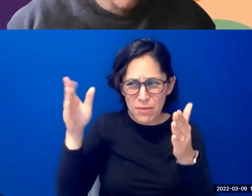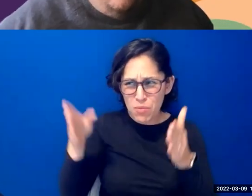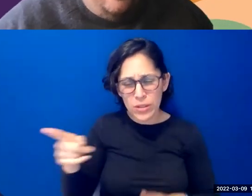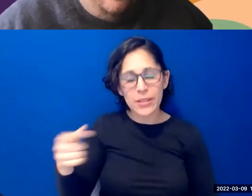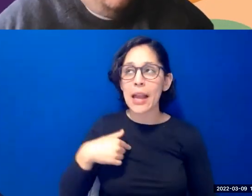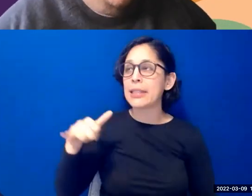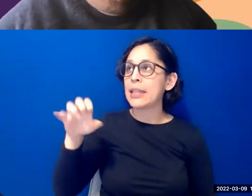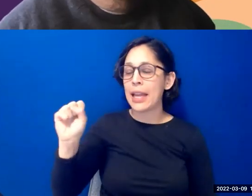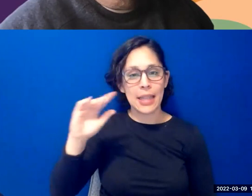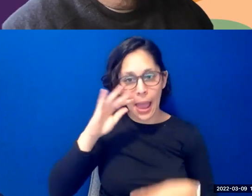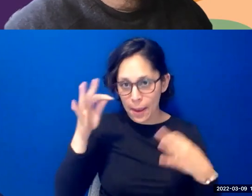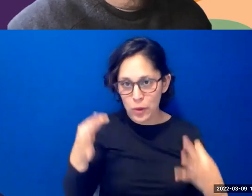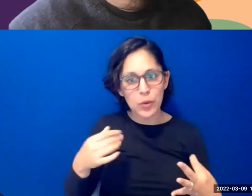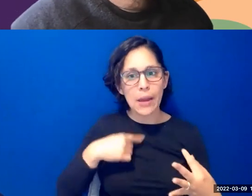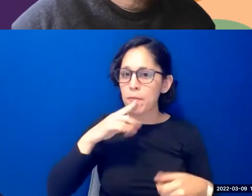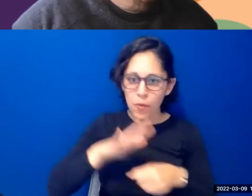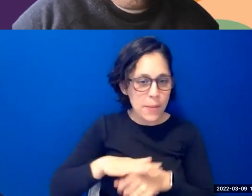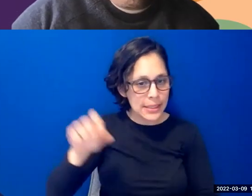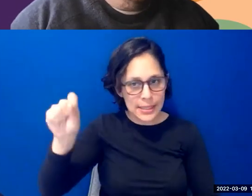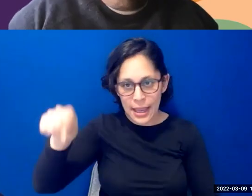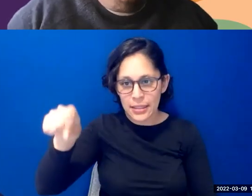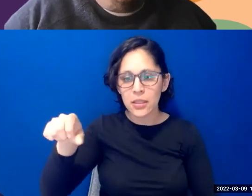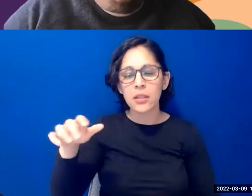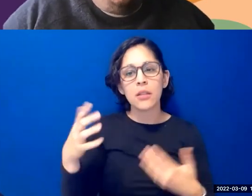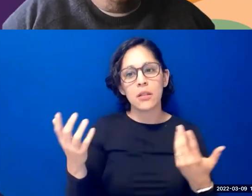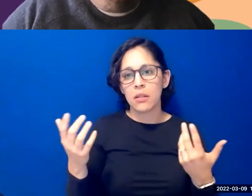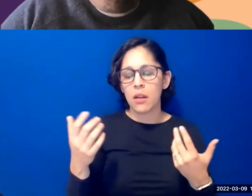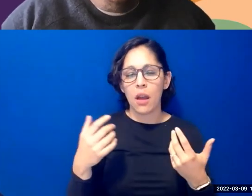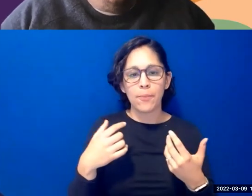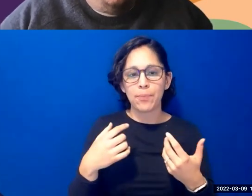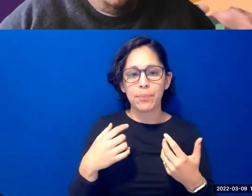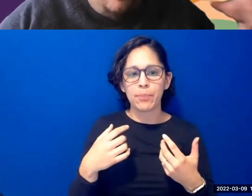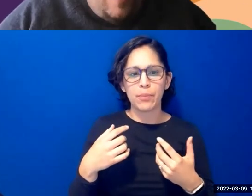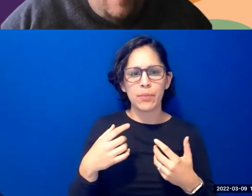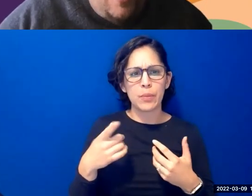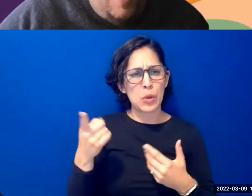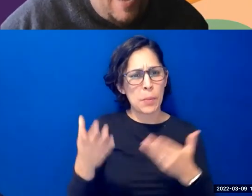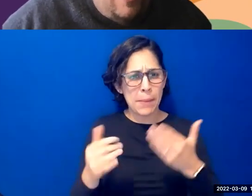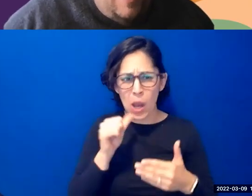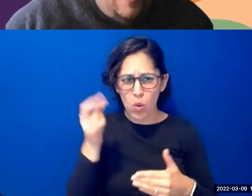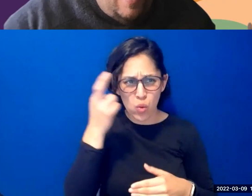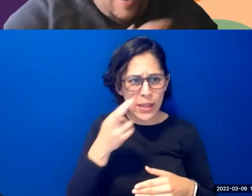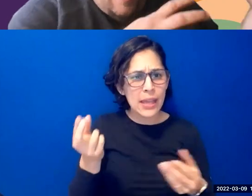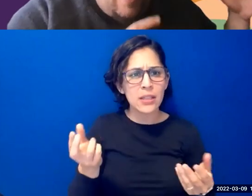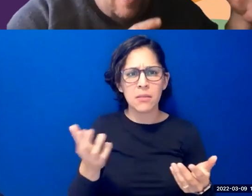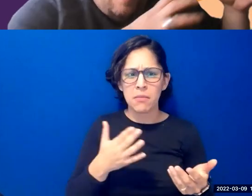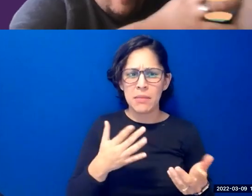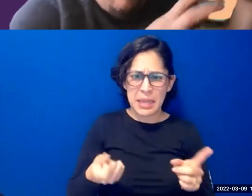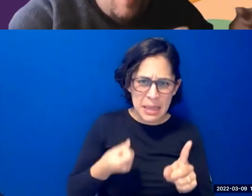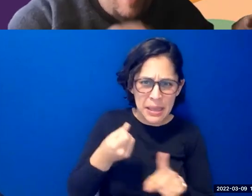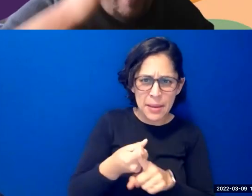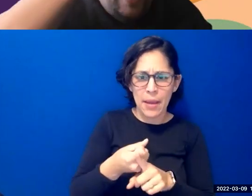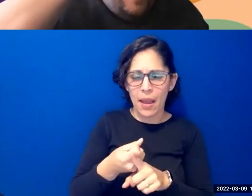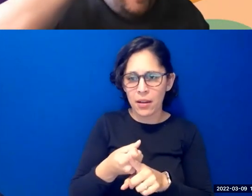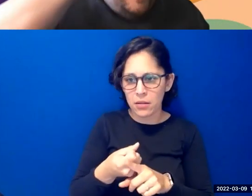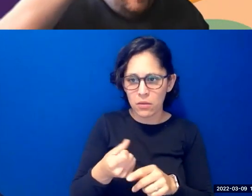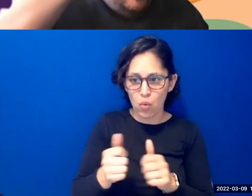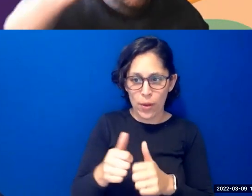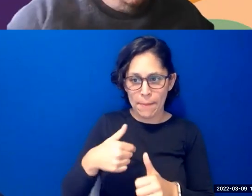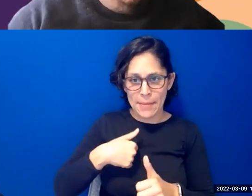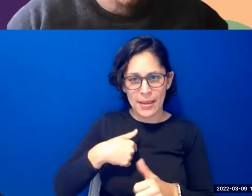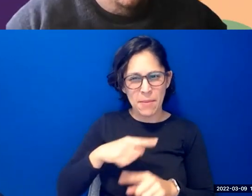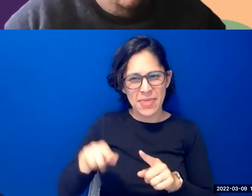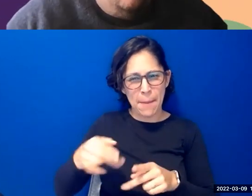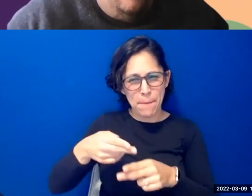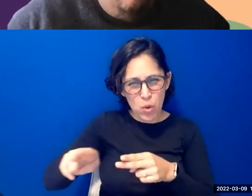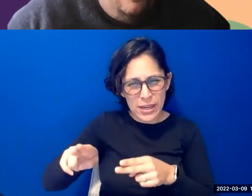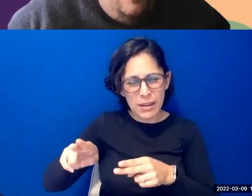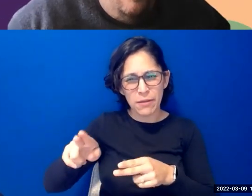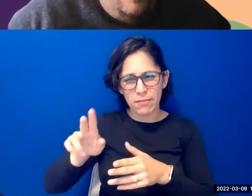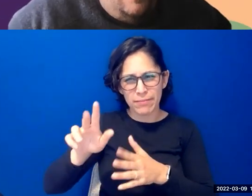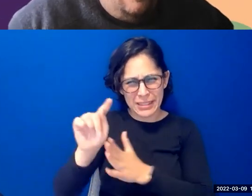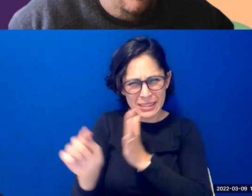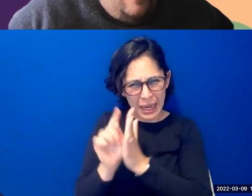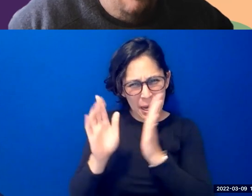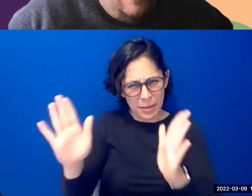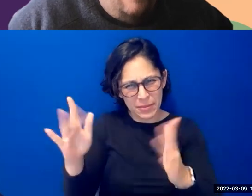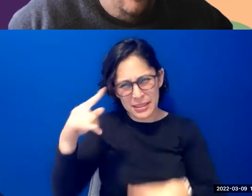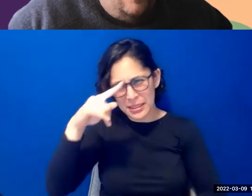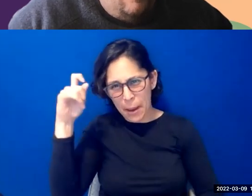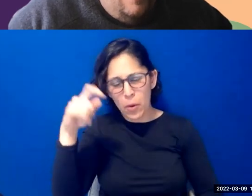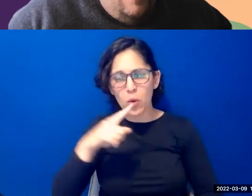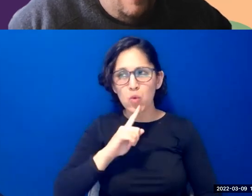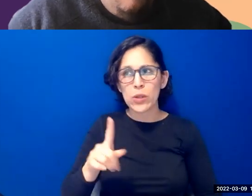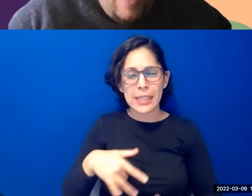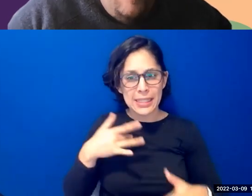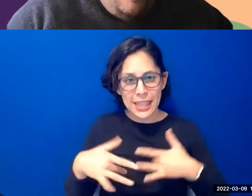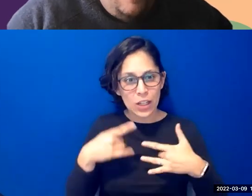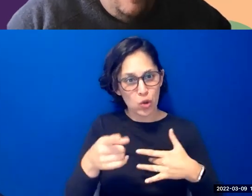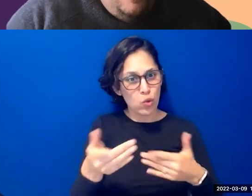Kyle Livie (he/him/his): Absolutely, it was a big it was, like you, you may not realize that you had such an impact on me in that in that brief moment that summer, but it was you know, really, really so happy to have you here i'm katherine's going to.